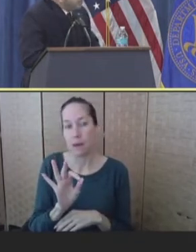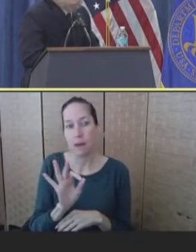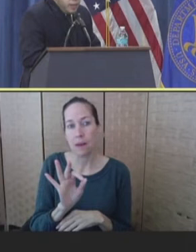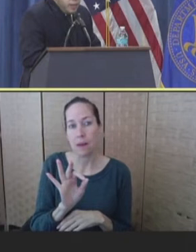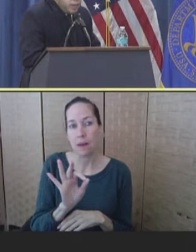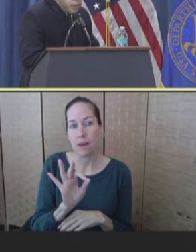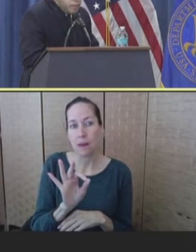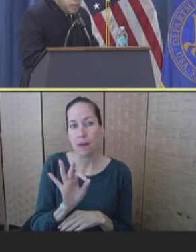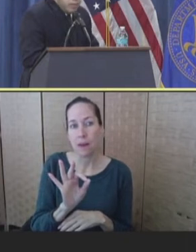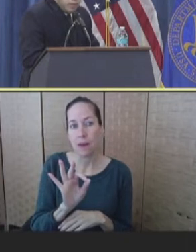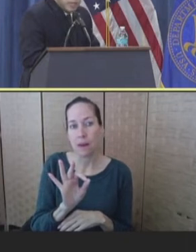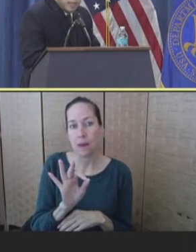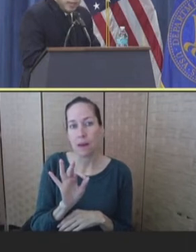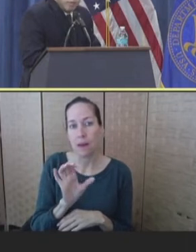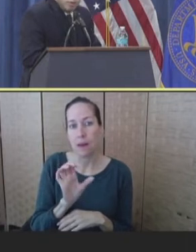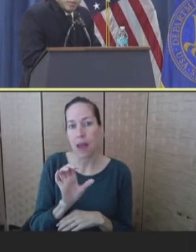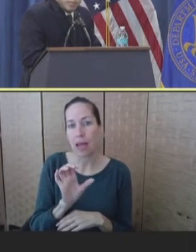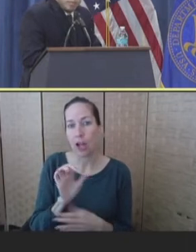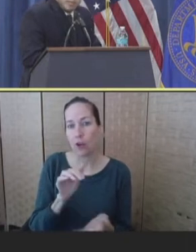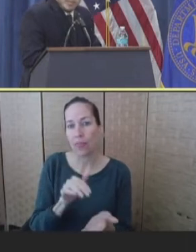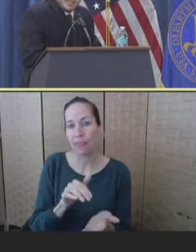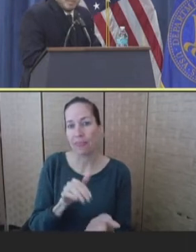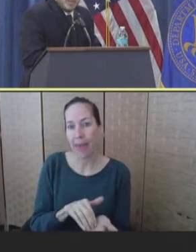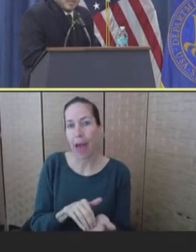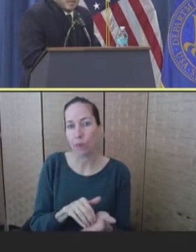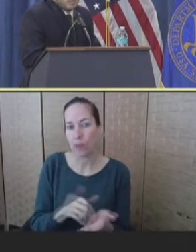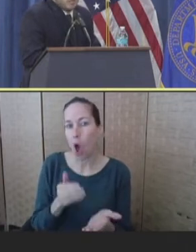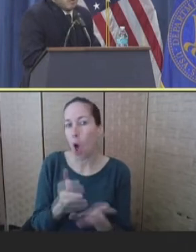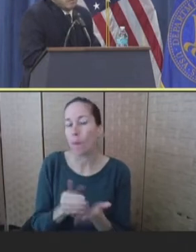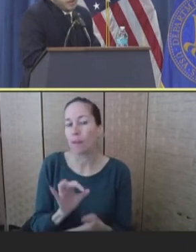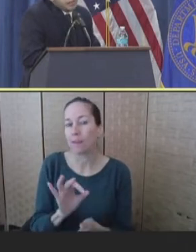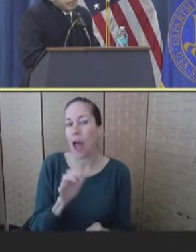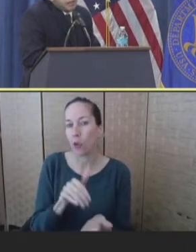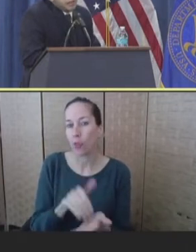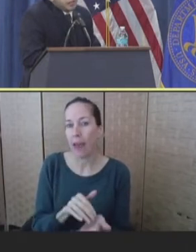The relative risk therefore was 0.6, meaning that people who were vaccinated at least once